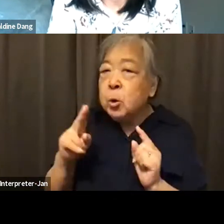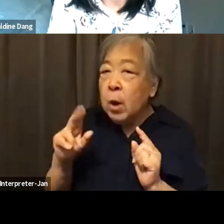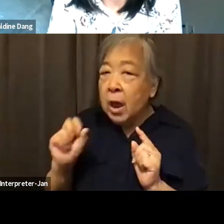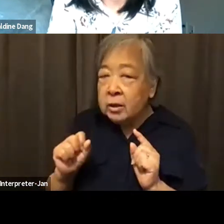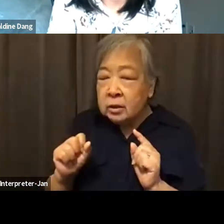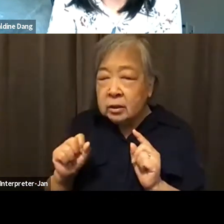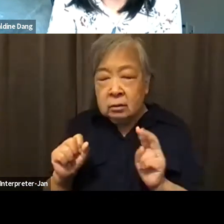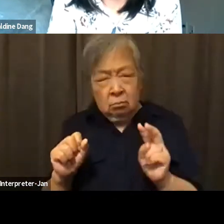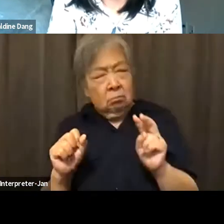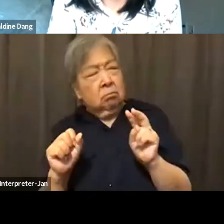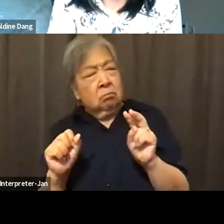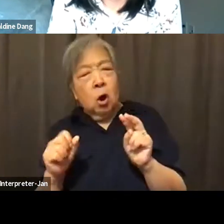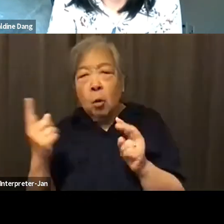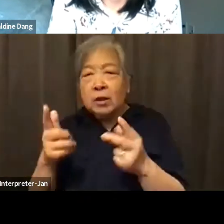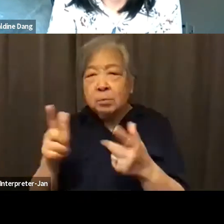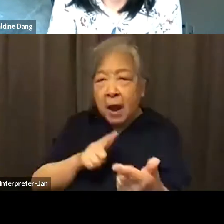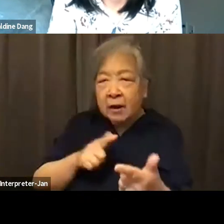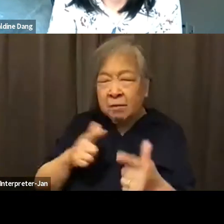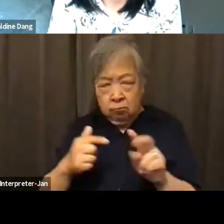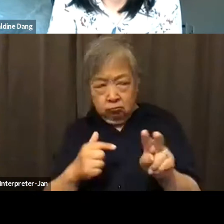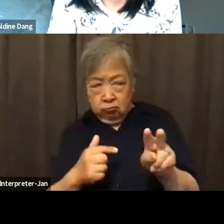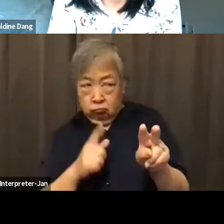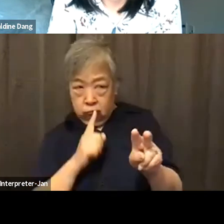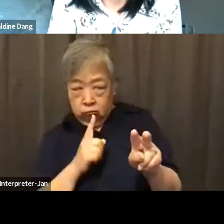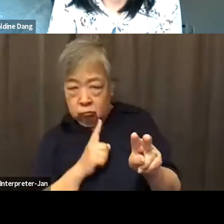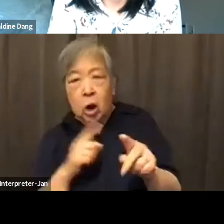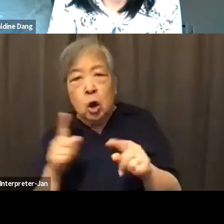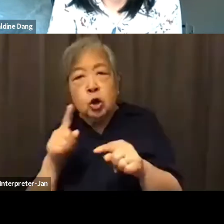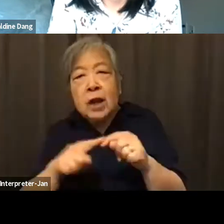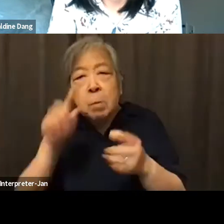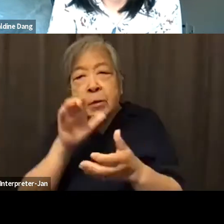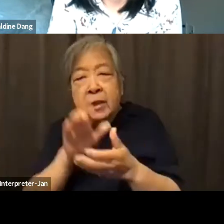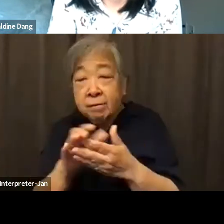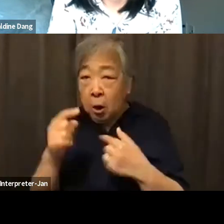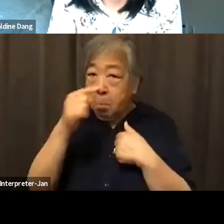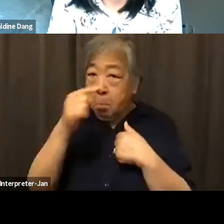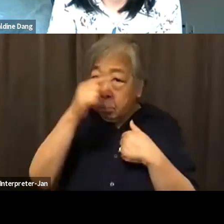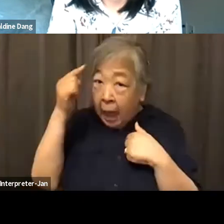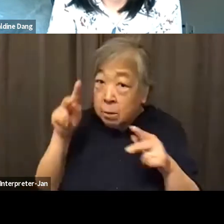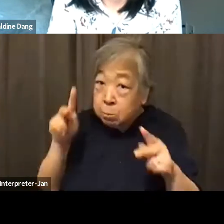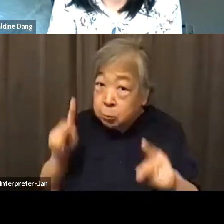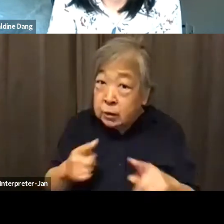a back and forth because they could not fathom that a Black person would be from the U.S.